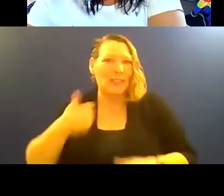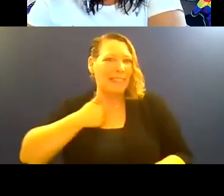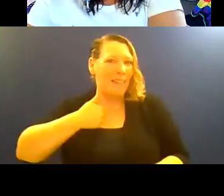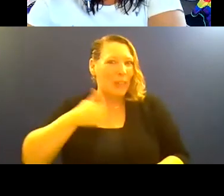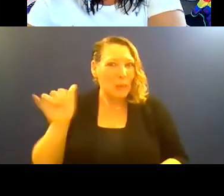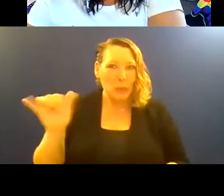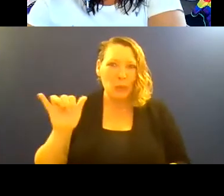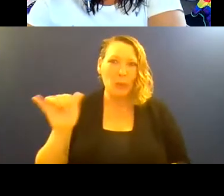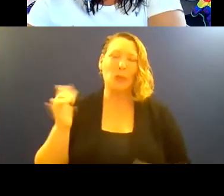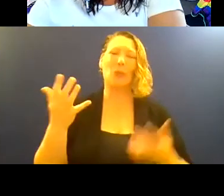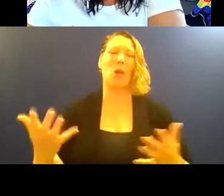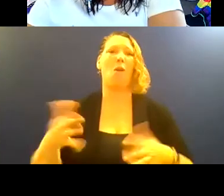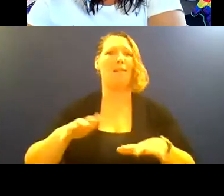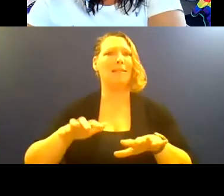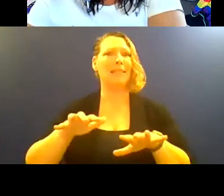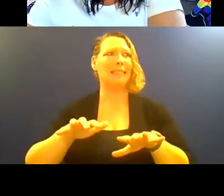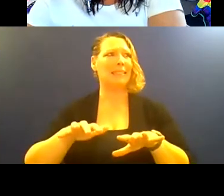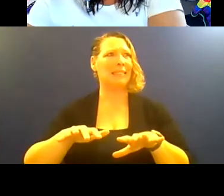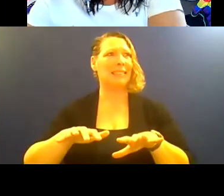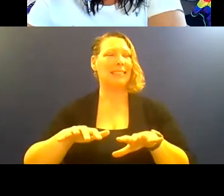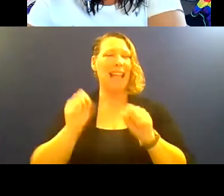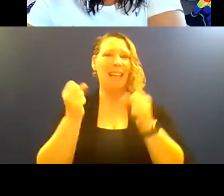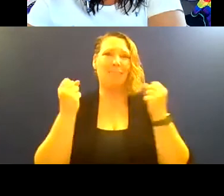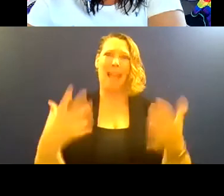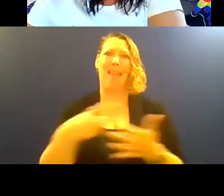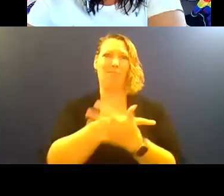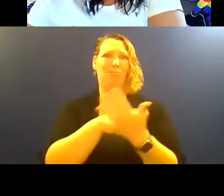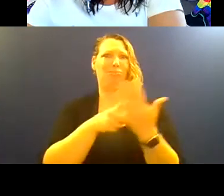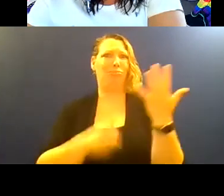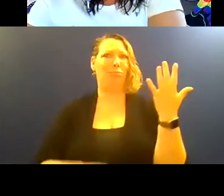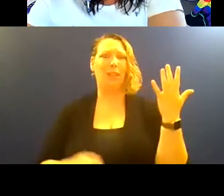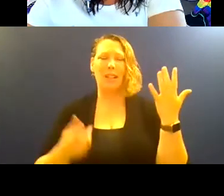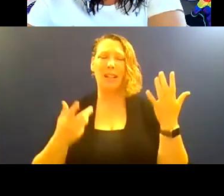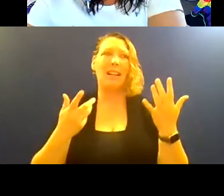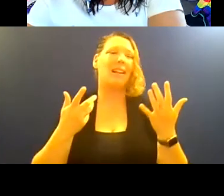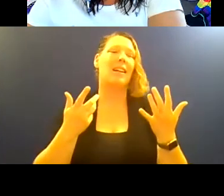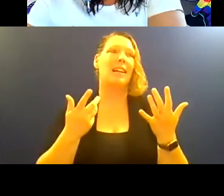So it you know it takes it takes all of those things.